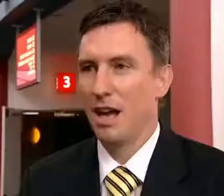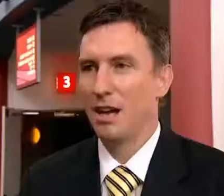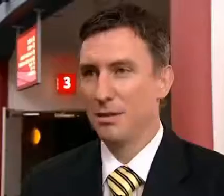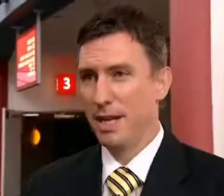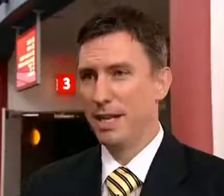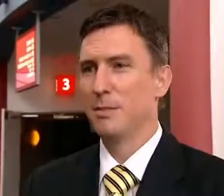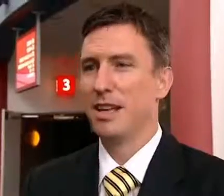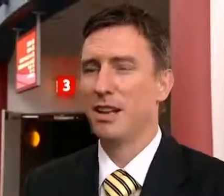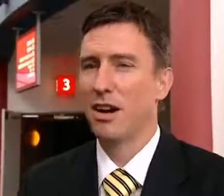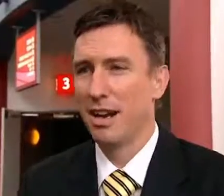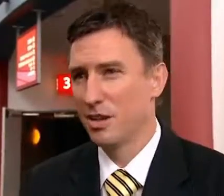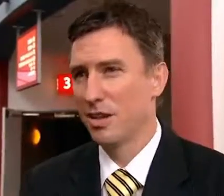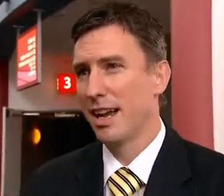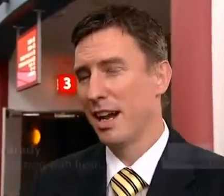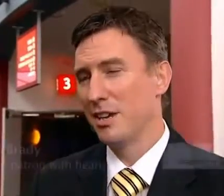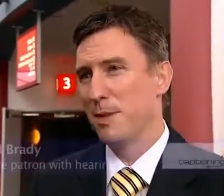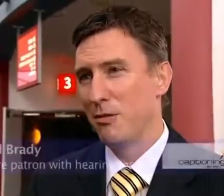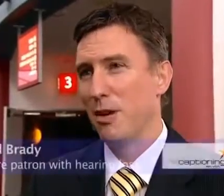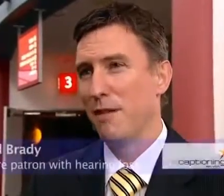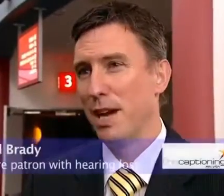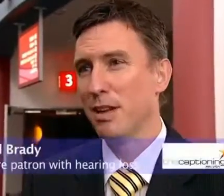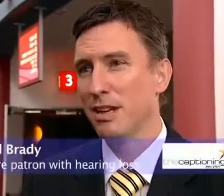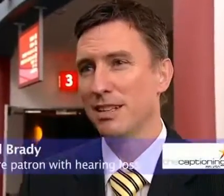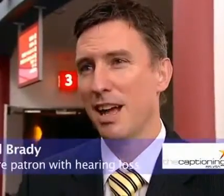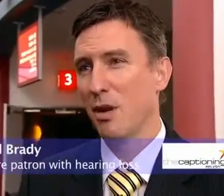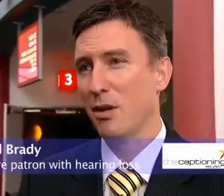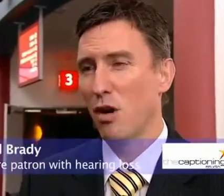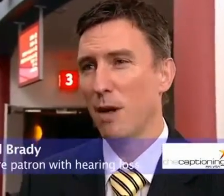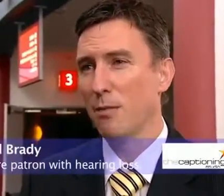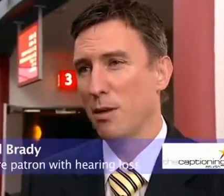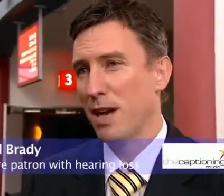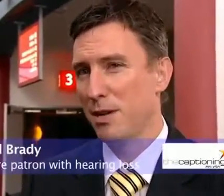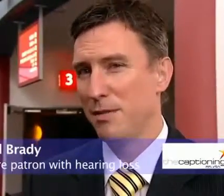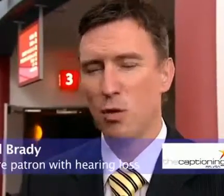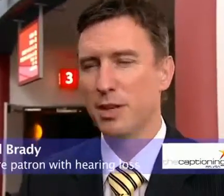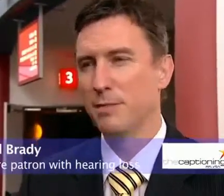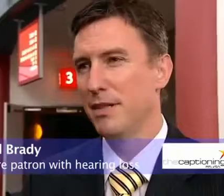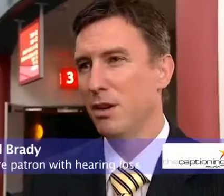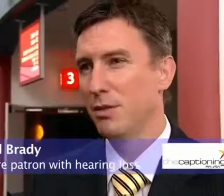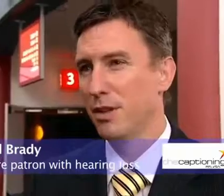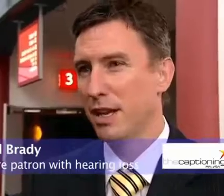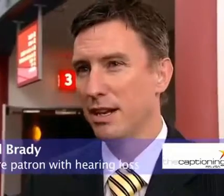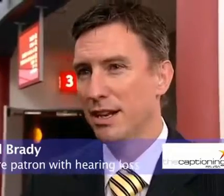It means to me that I can actually engage back with my family. I've grown up and my family have always been involved with theatre,